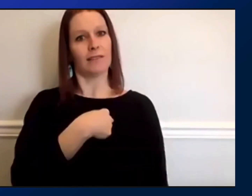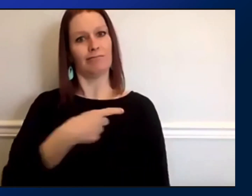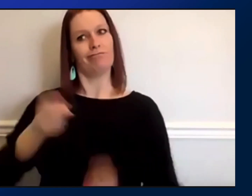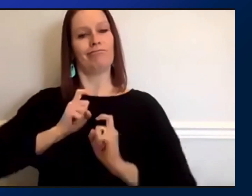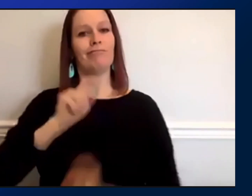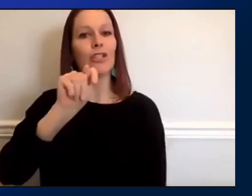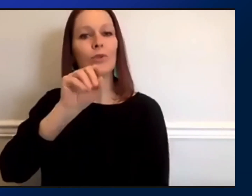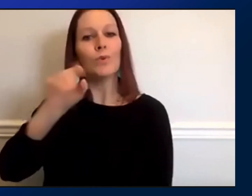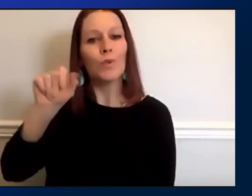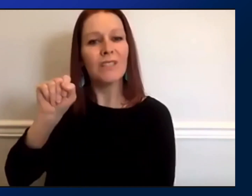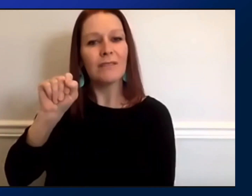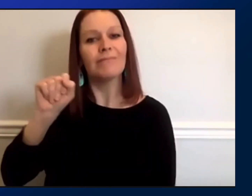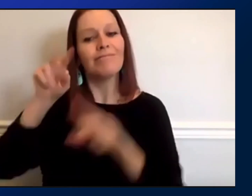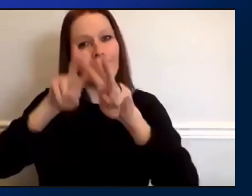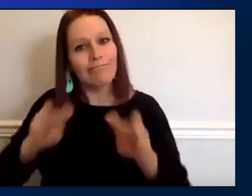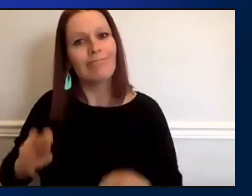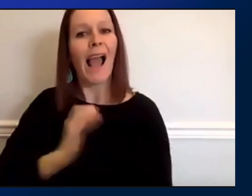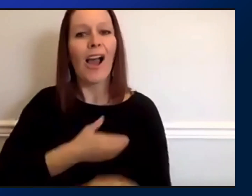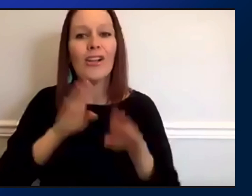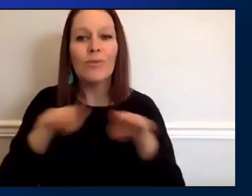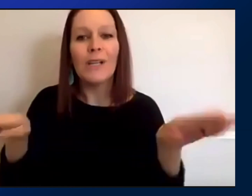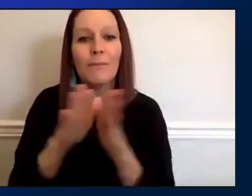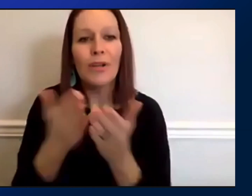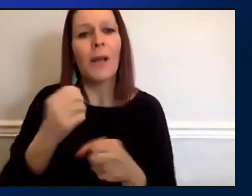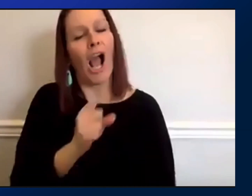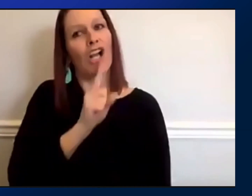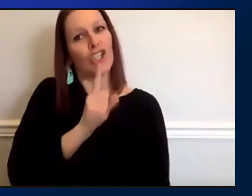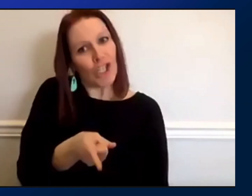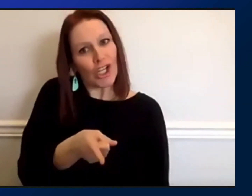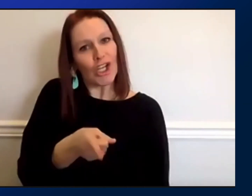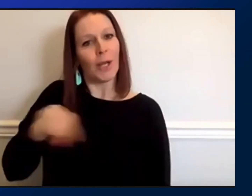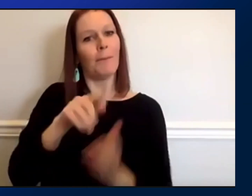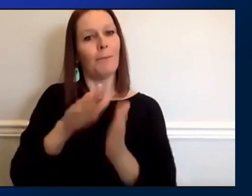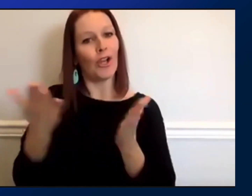around the world i truly hope that we will be able to take away and benefit from this presentation